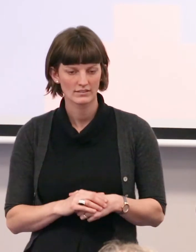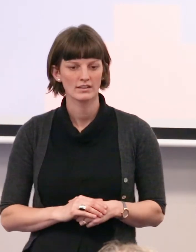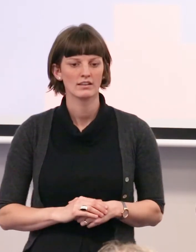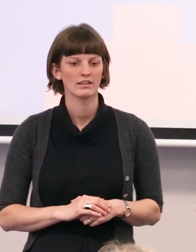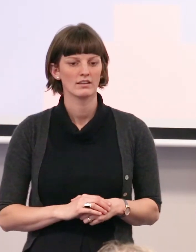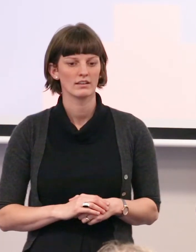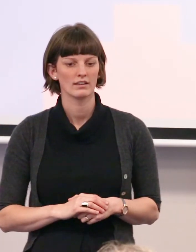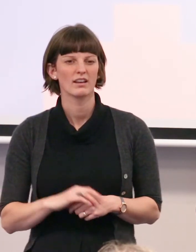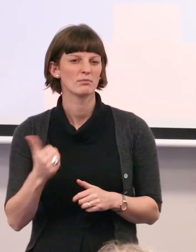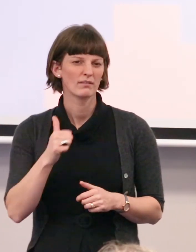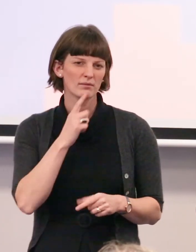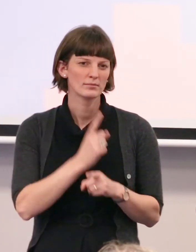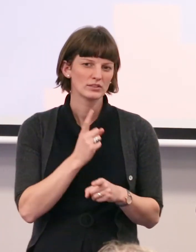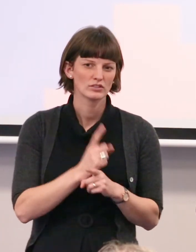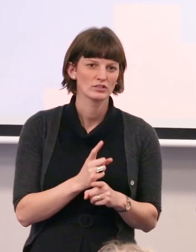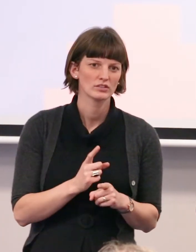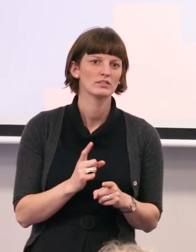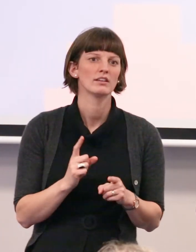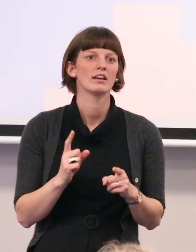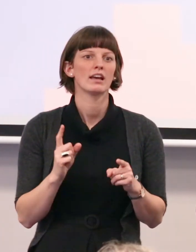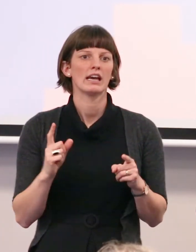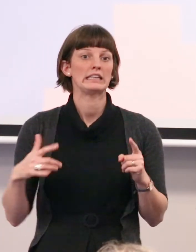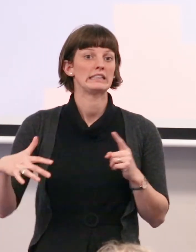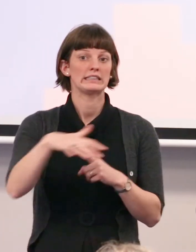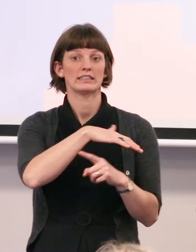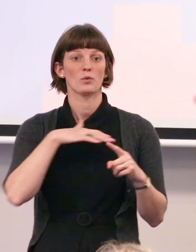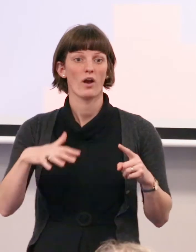Sector wide engagement with registration bodies. I think as a sector here we have